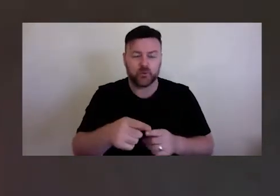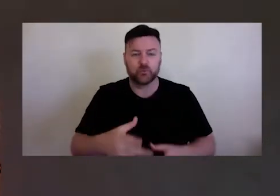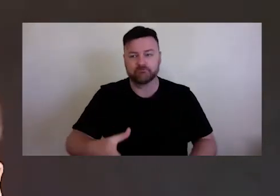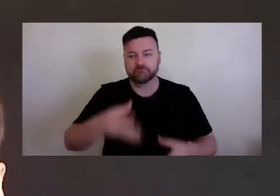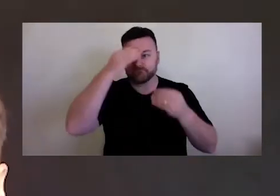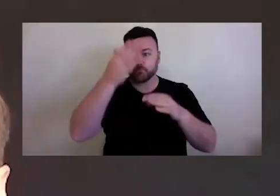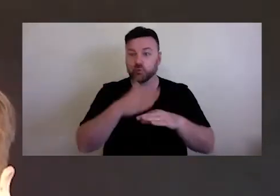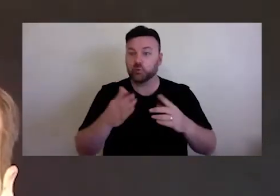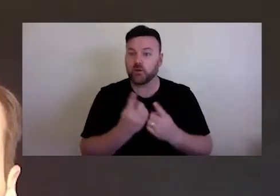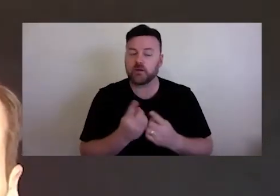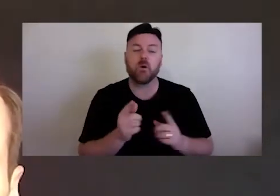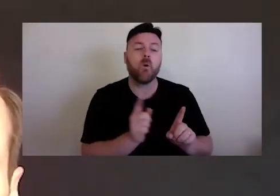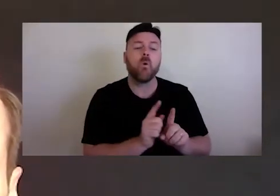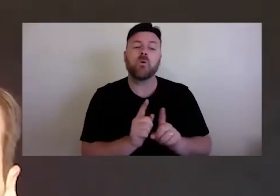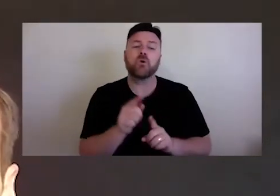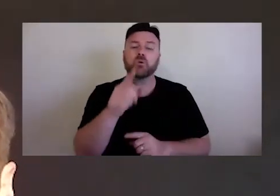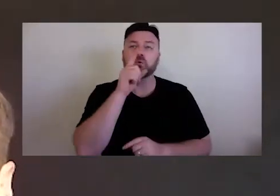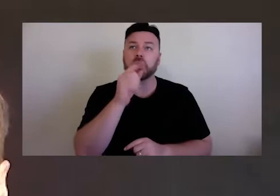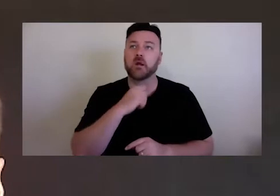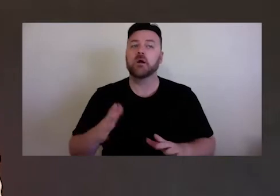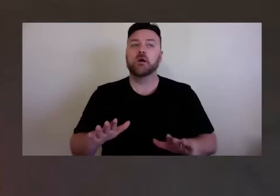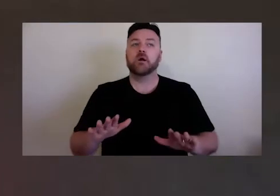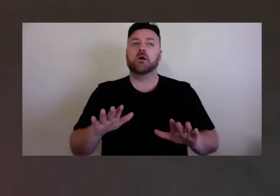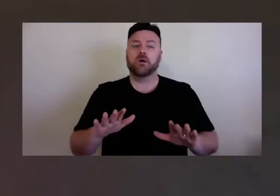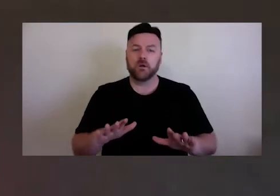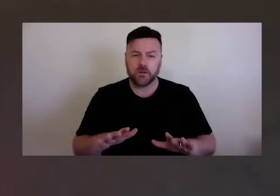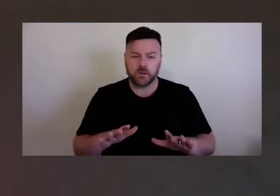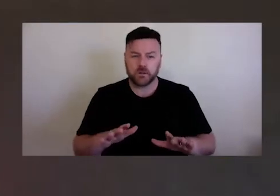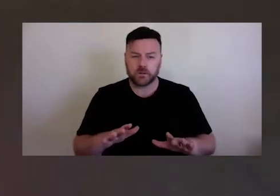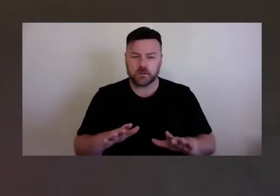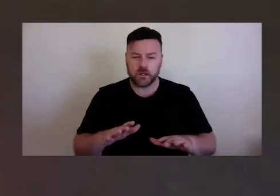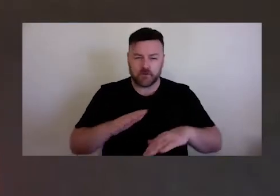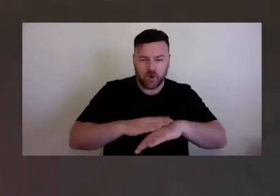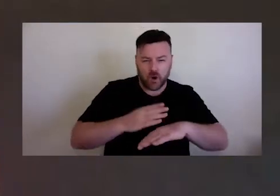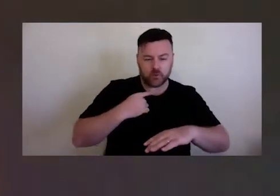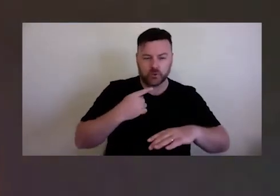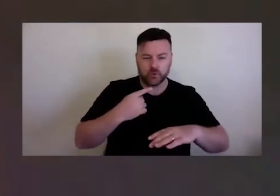time and make some space to explore and share new knowledge together.